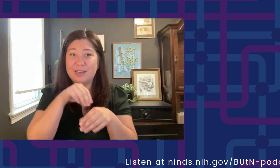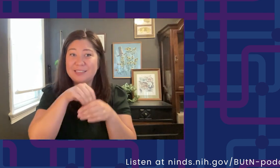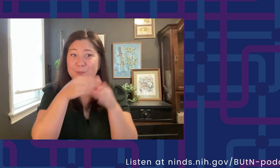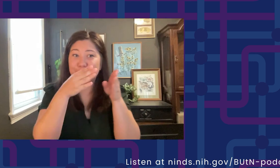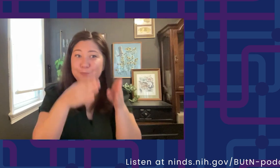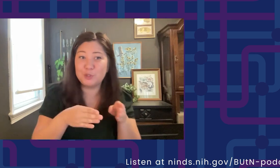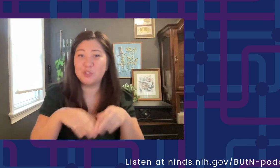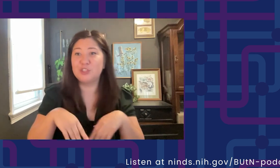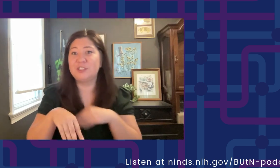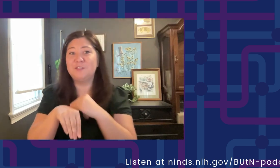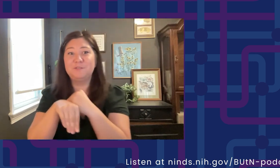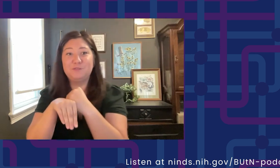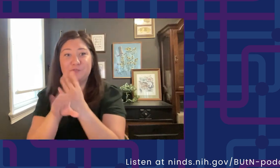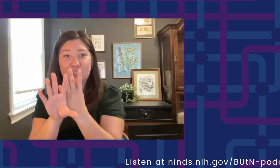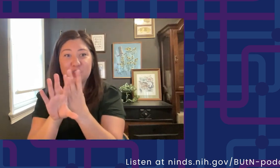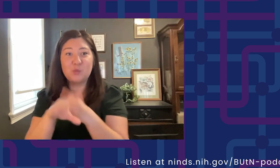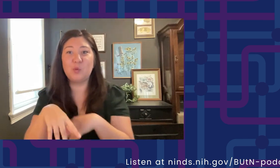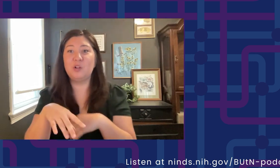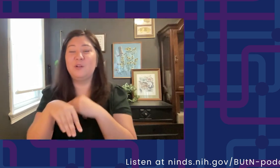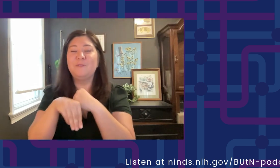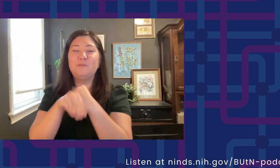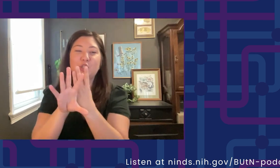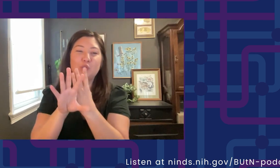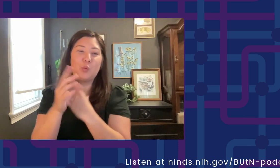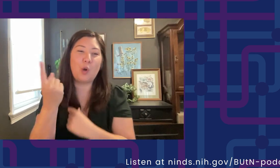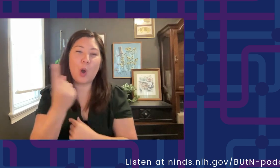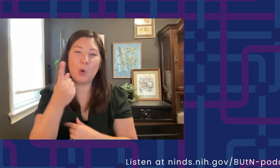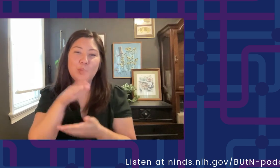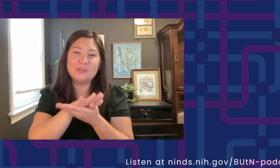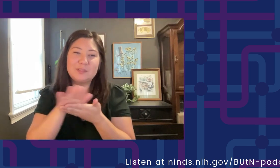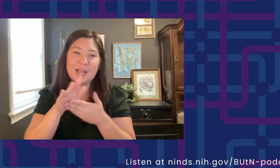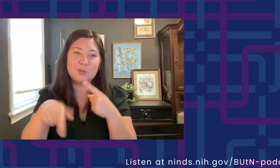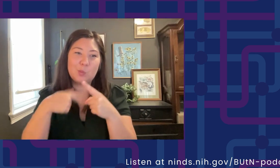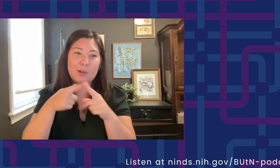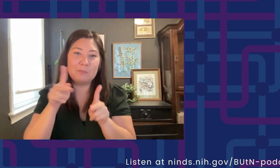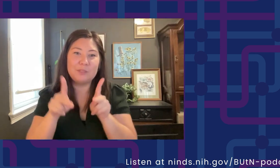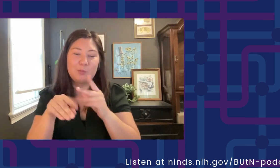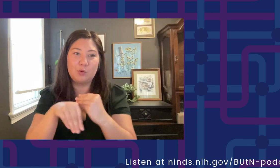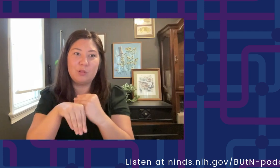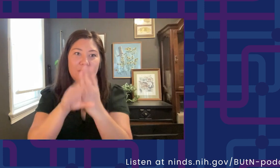I think similarly, based on in-person or virtual settings, virtual settings